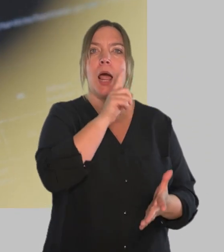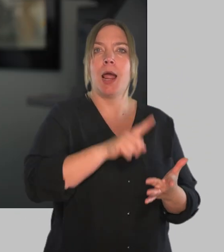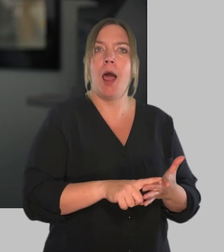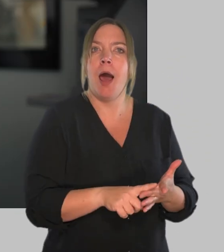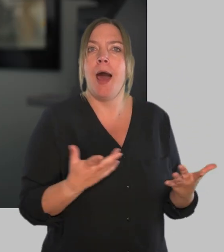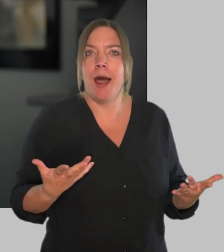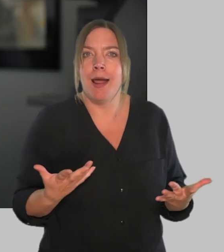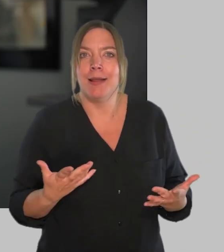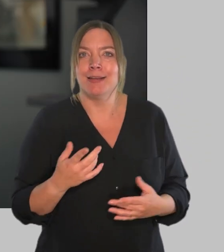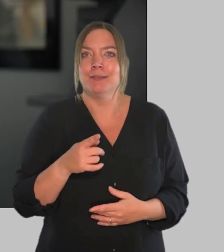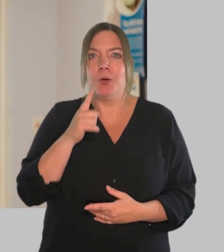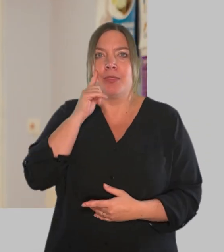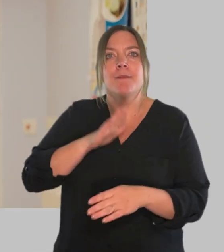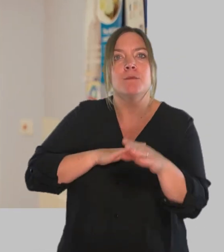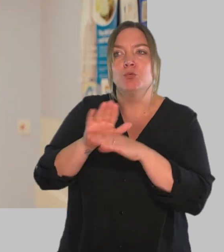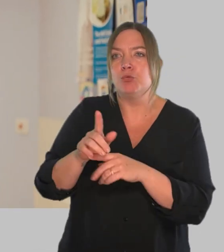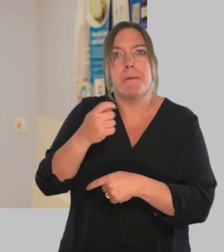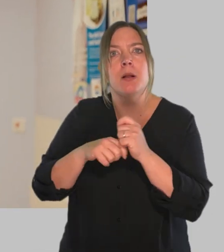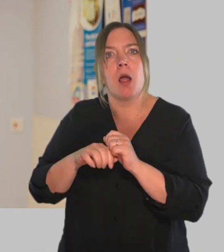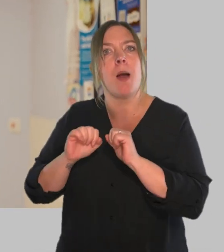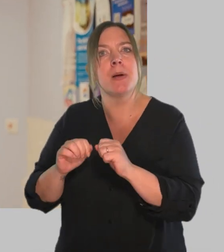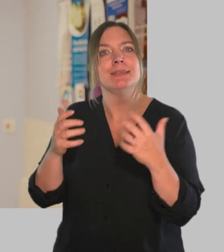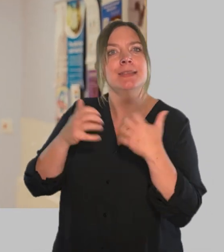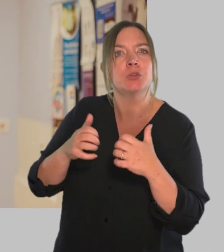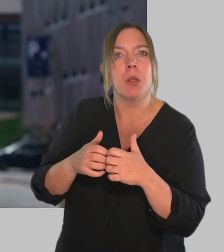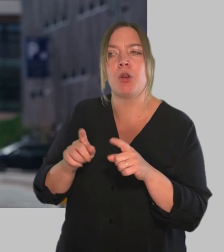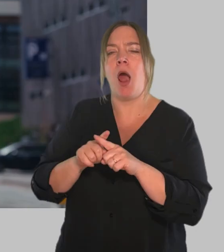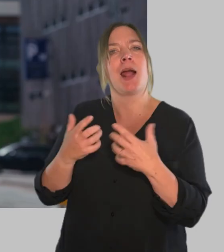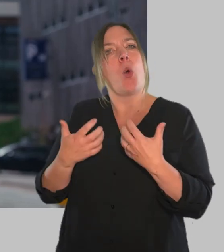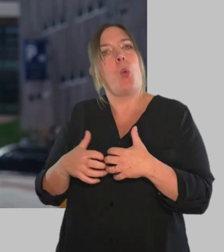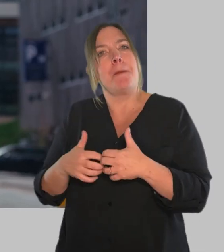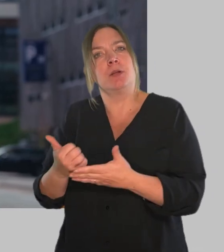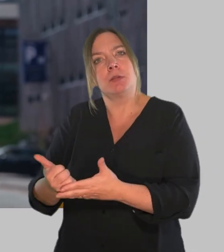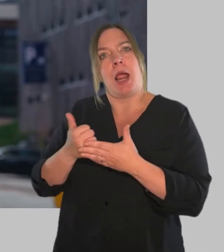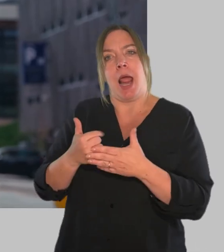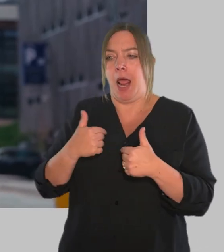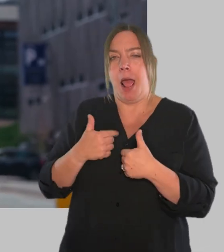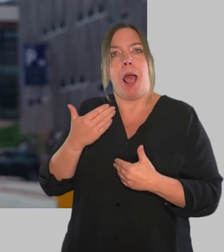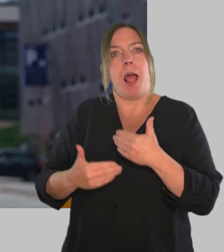than those not adopting it. We as humans like to interact with other humans,